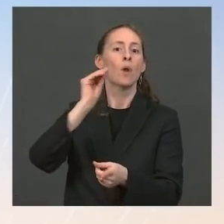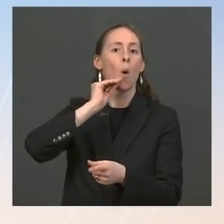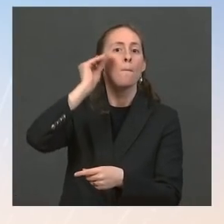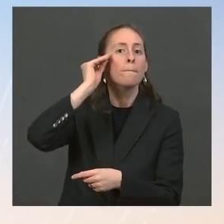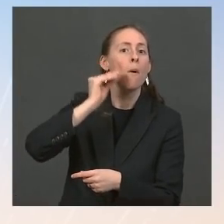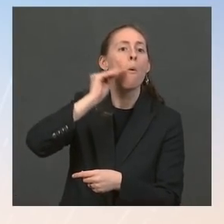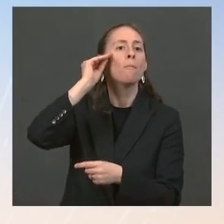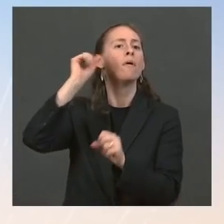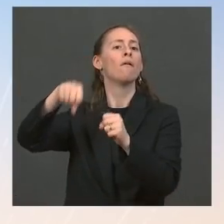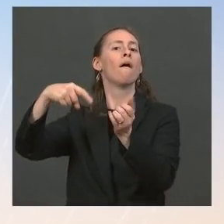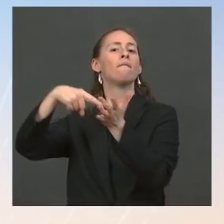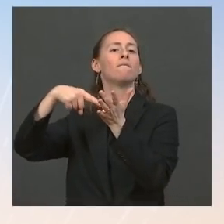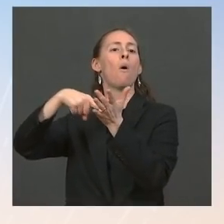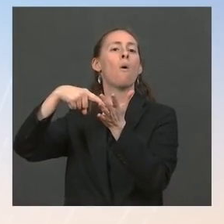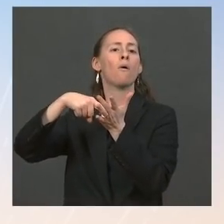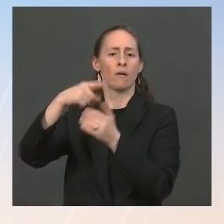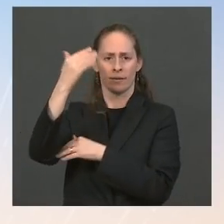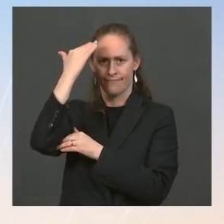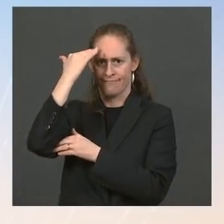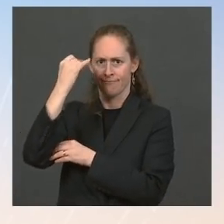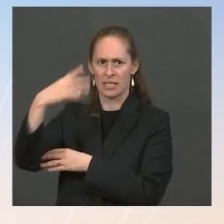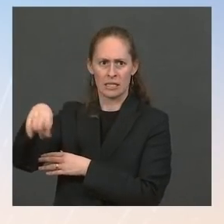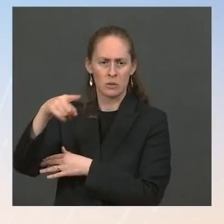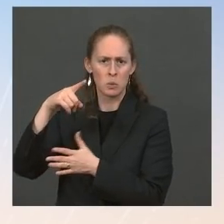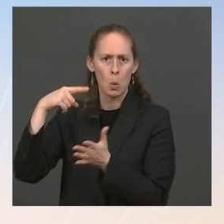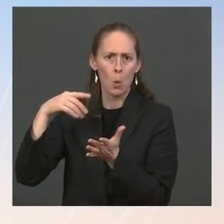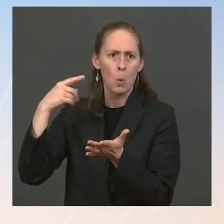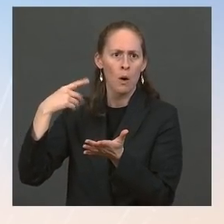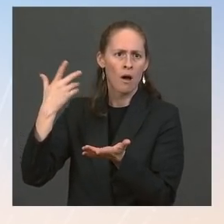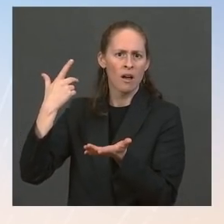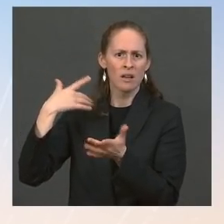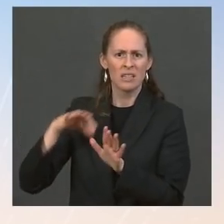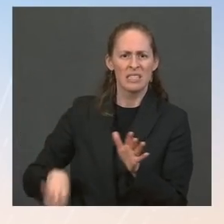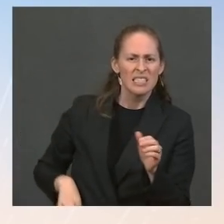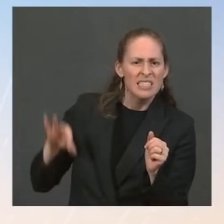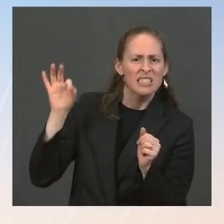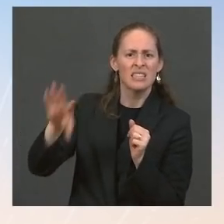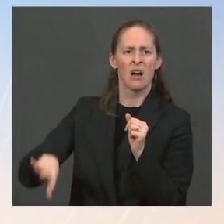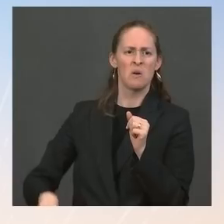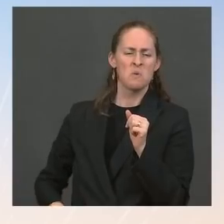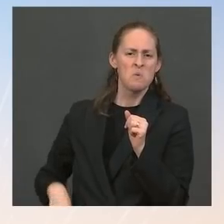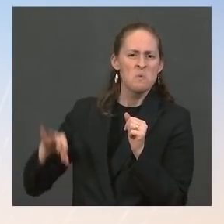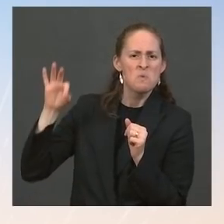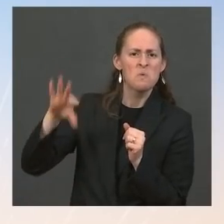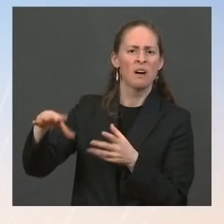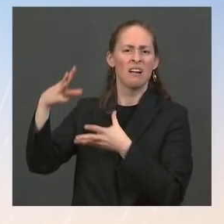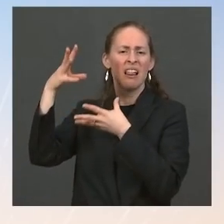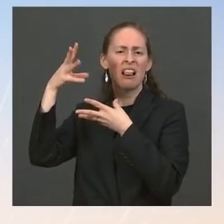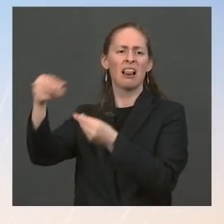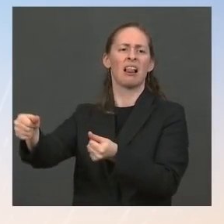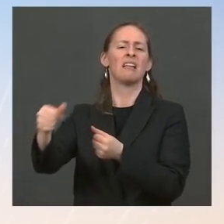as a major driver of costs for families across the country. And even on issues like negotiating prescription drugs.